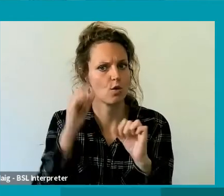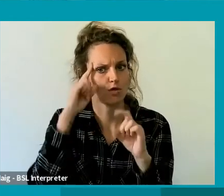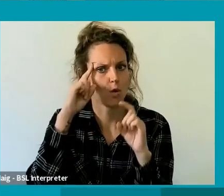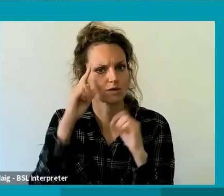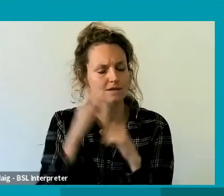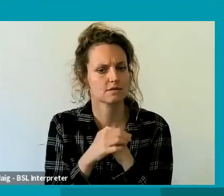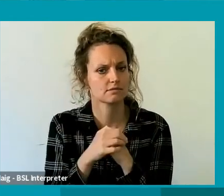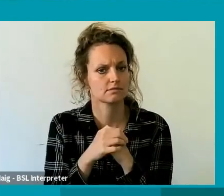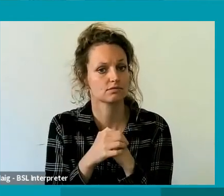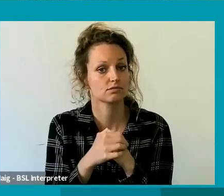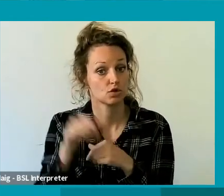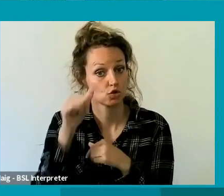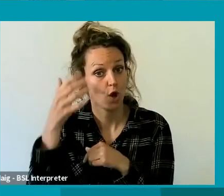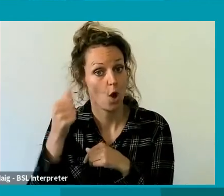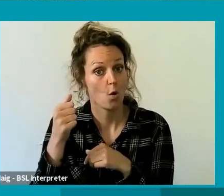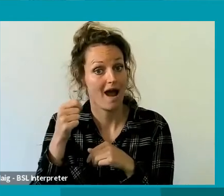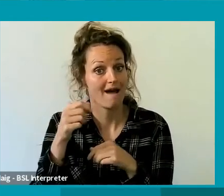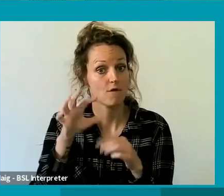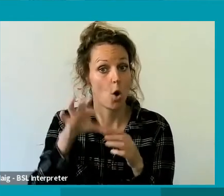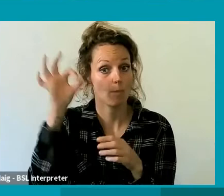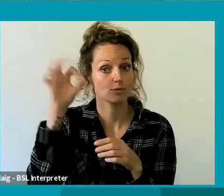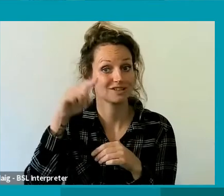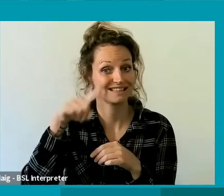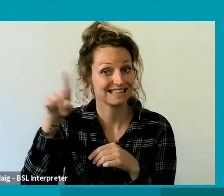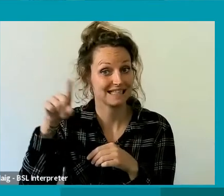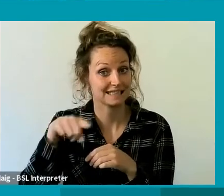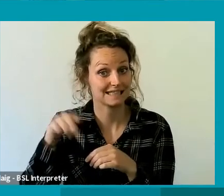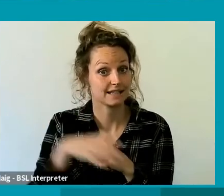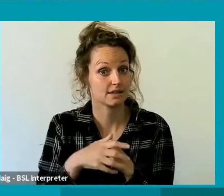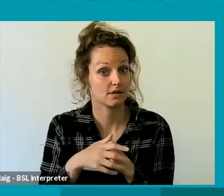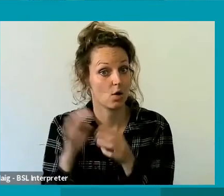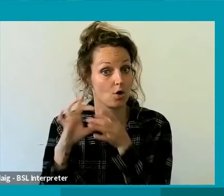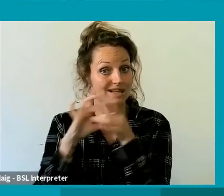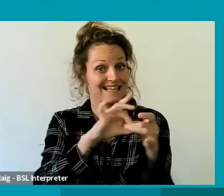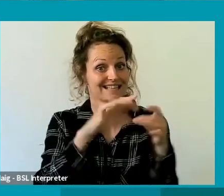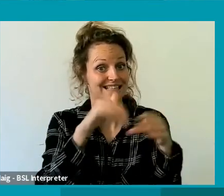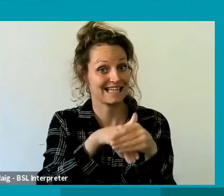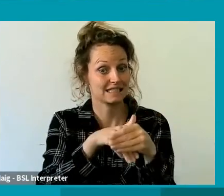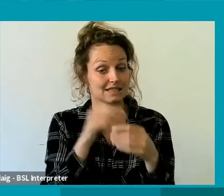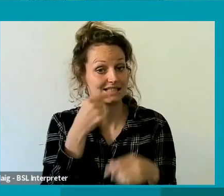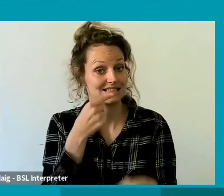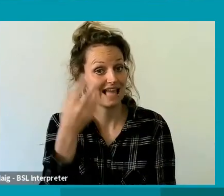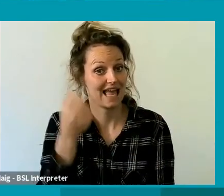for you to take that box on LinkedIn to say that you have a disability? And is this something that you would use?